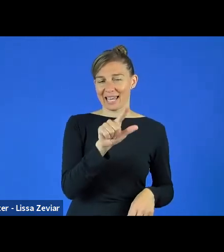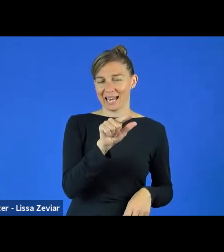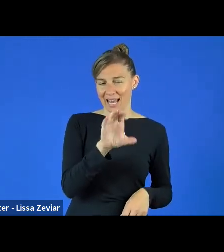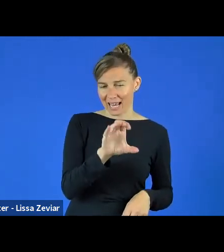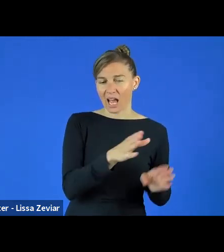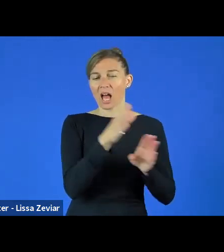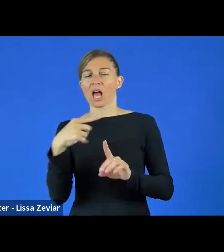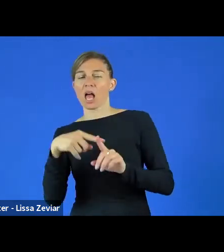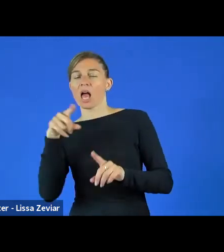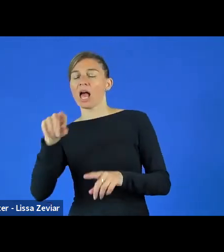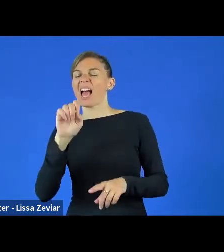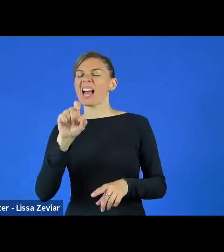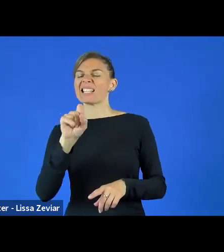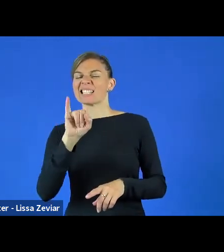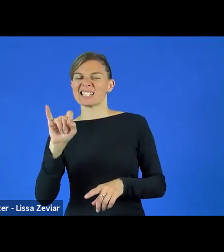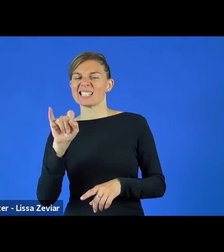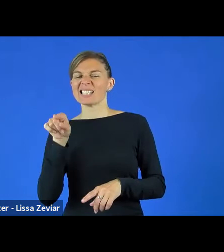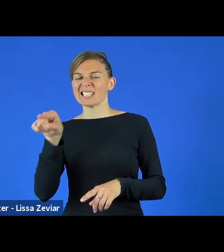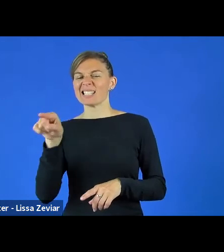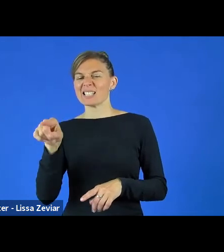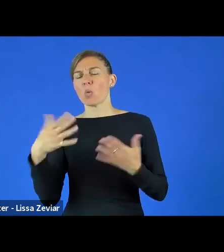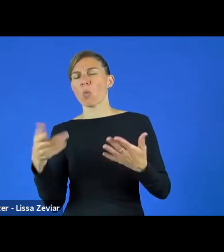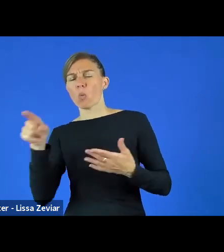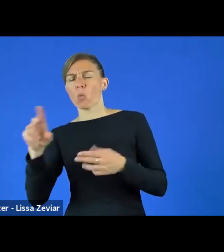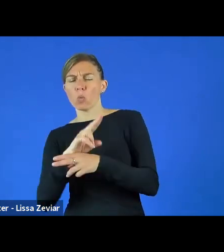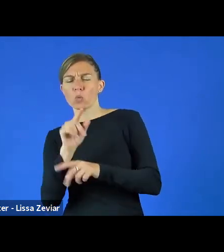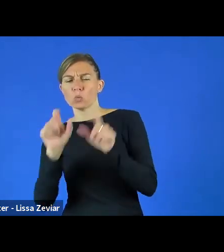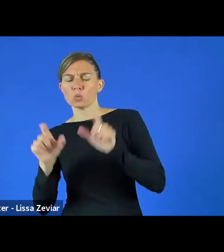They have all in common that they have some kind of expertise